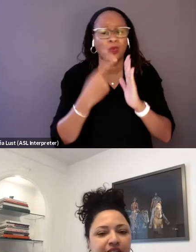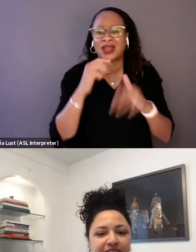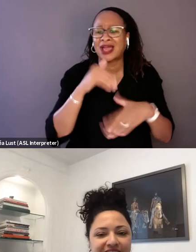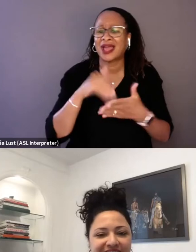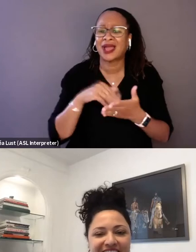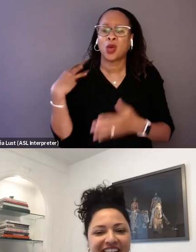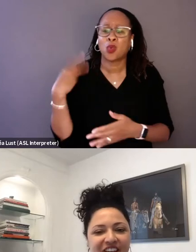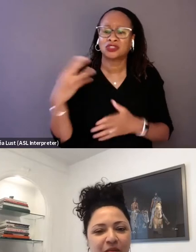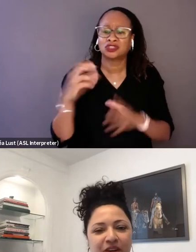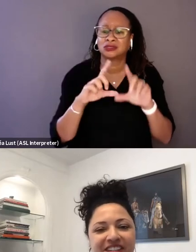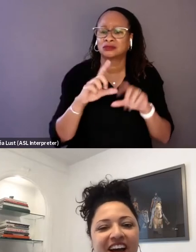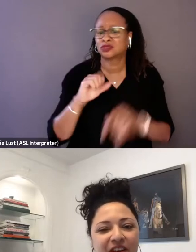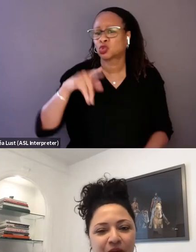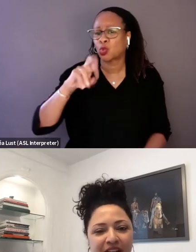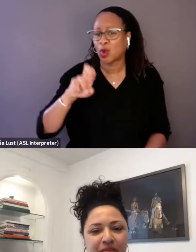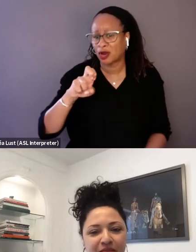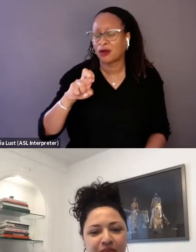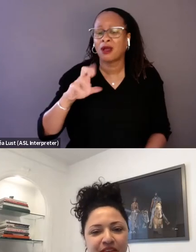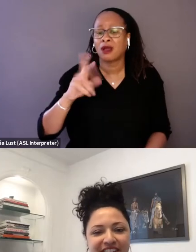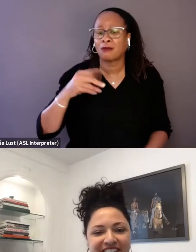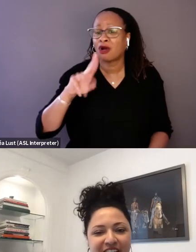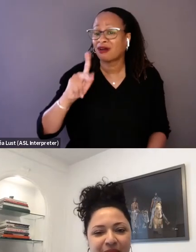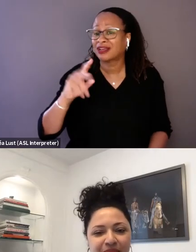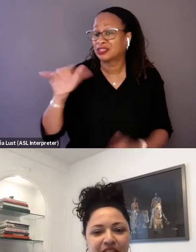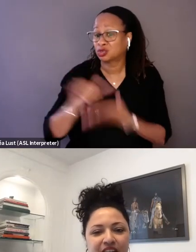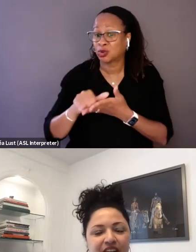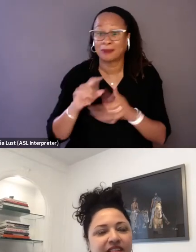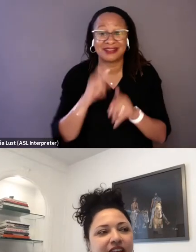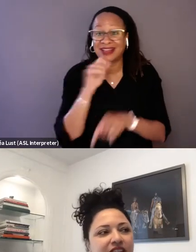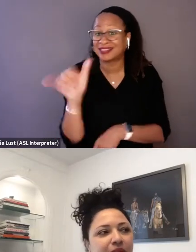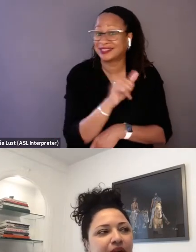but it was not what happened in Brooklyn last summer.